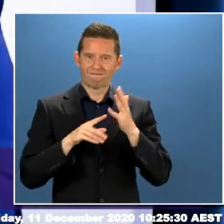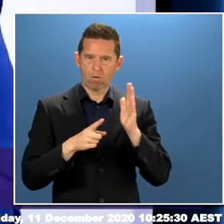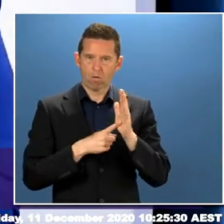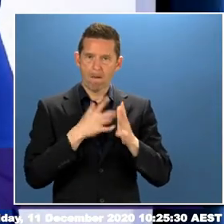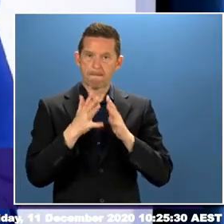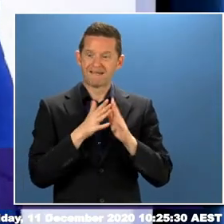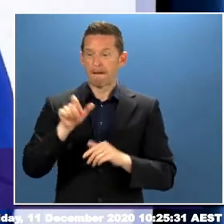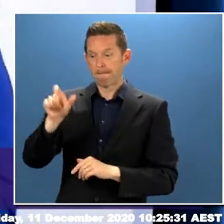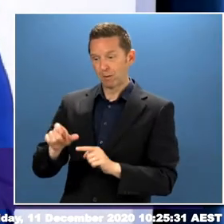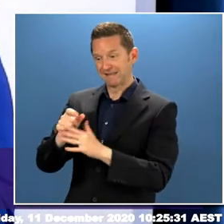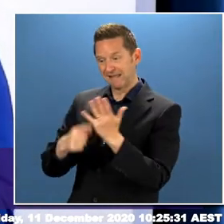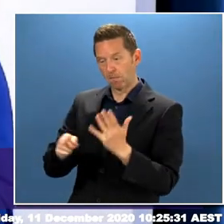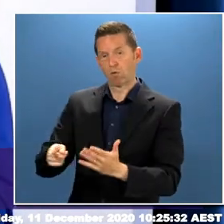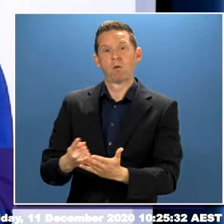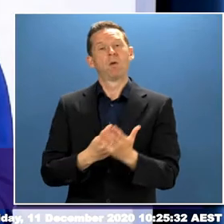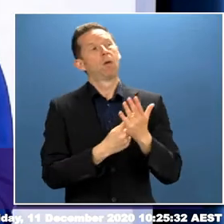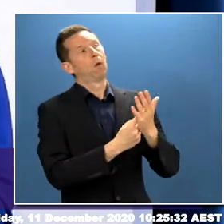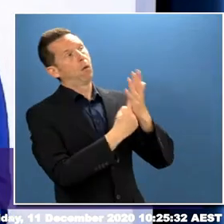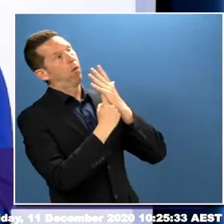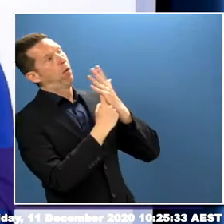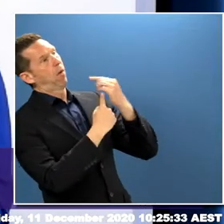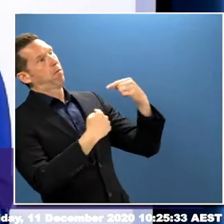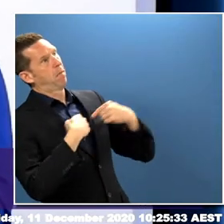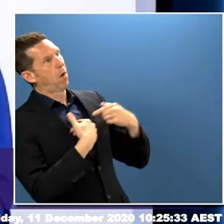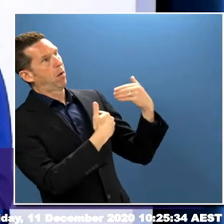person who has experienced the discrimination, or believes that they've